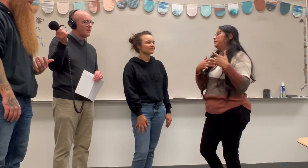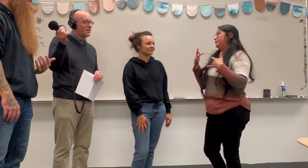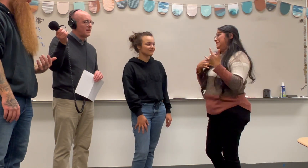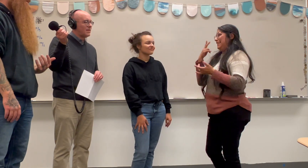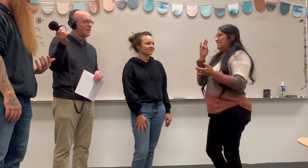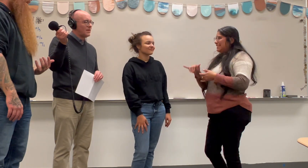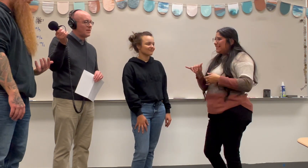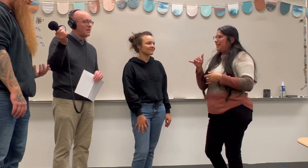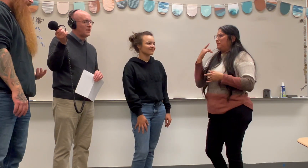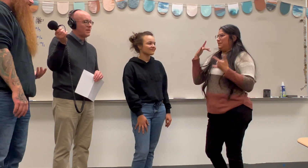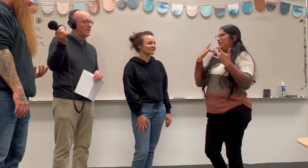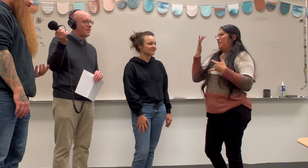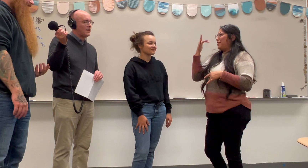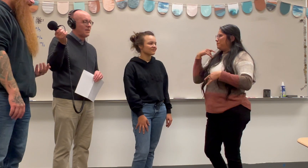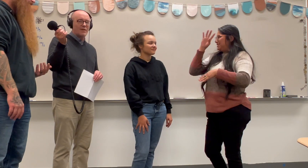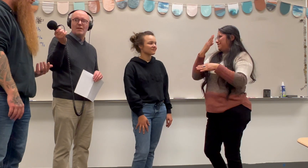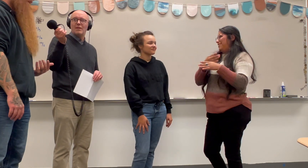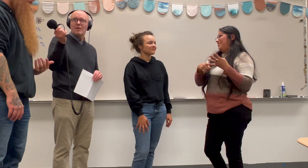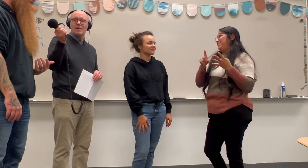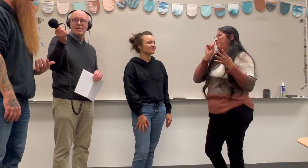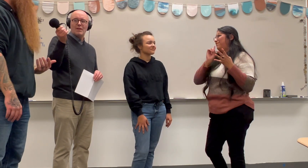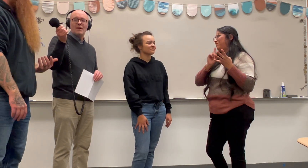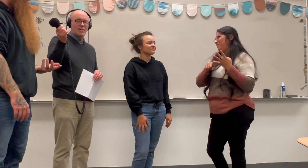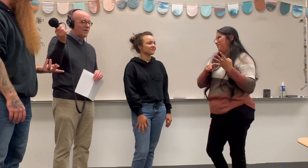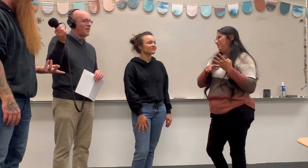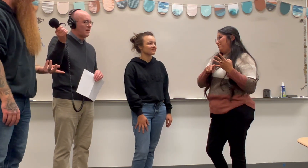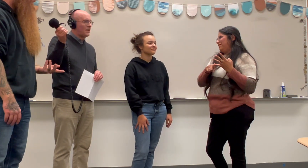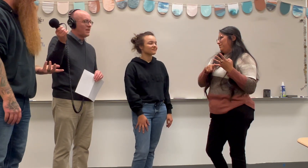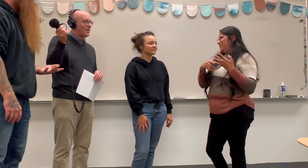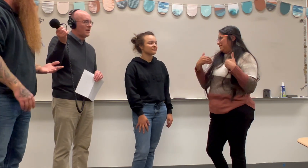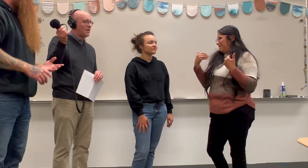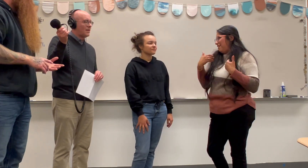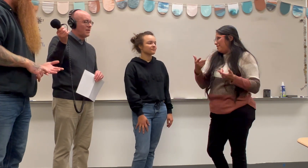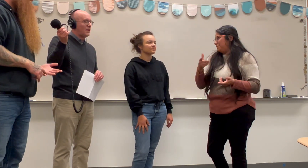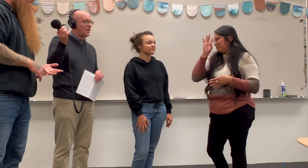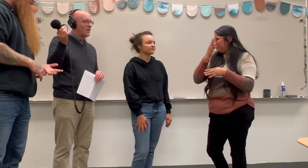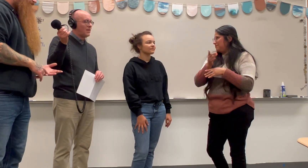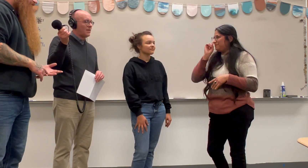bridges and connecting the gaps that are there in communication and interaction my son is deaf